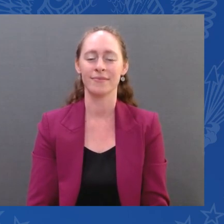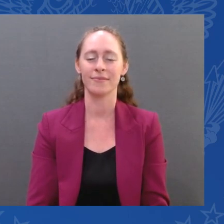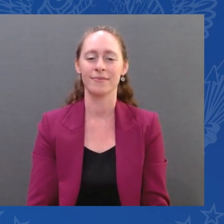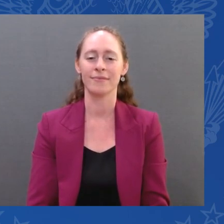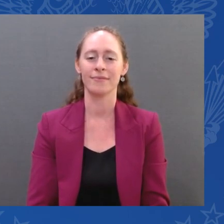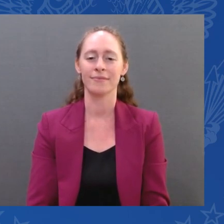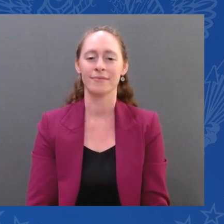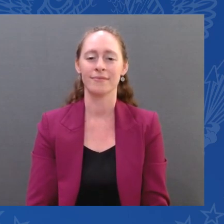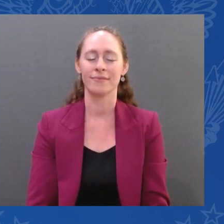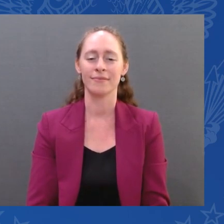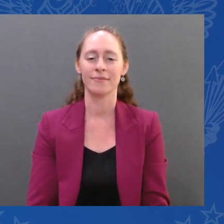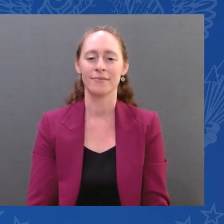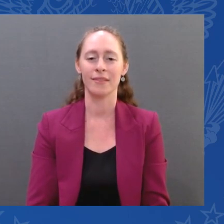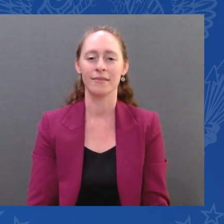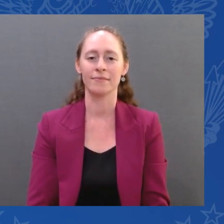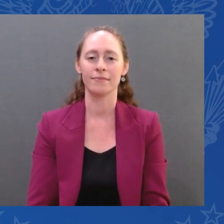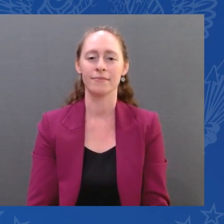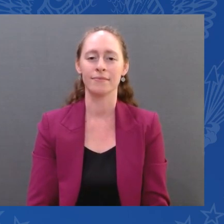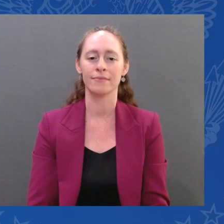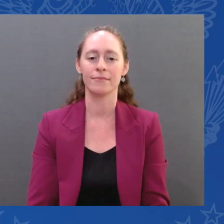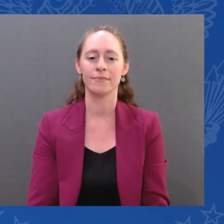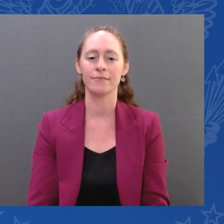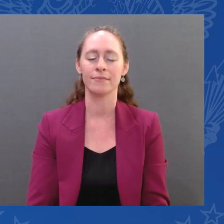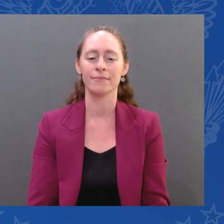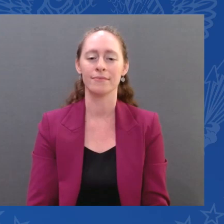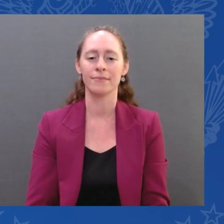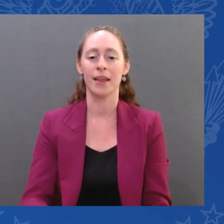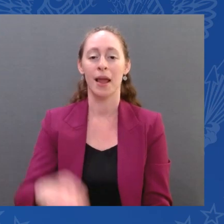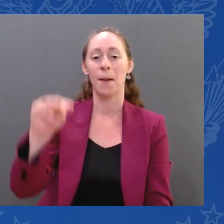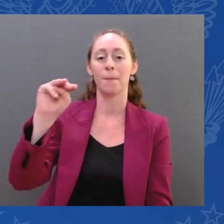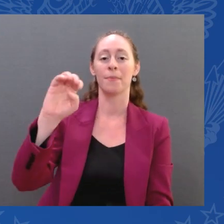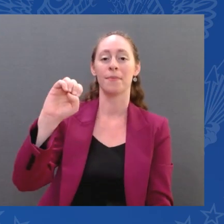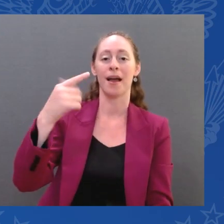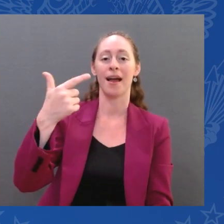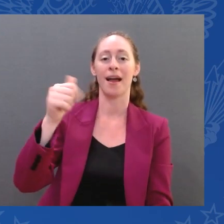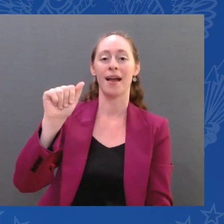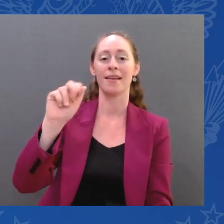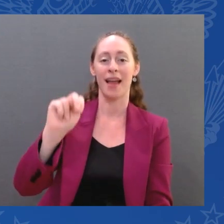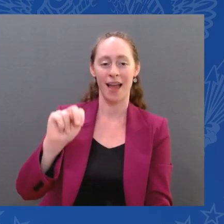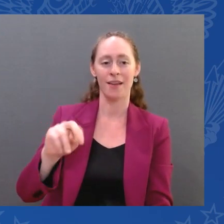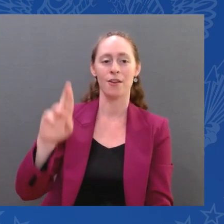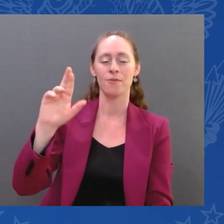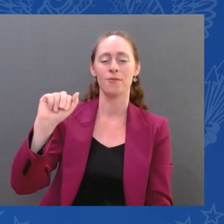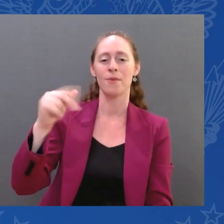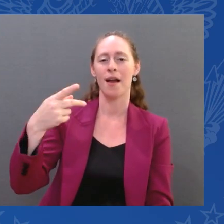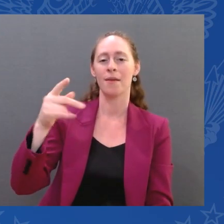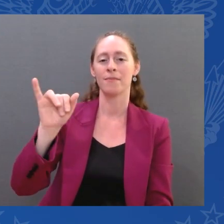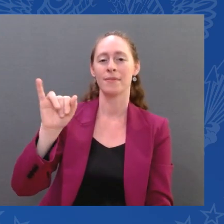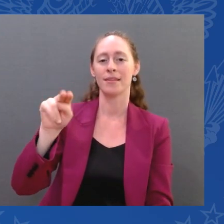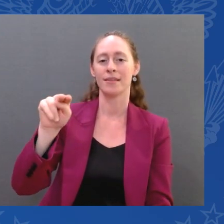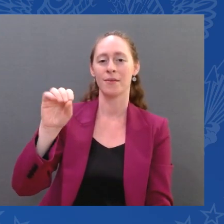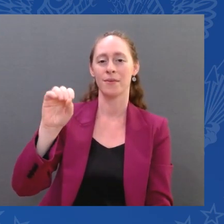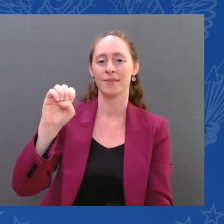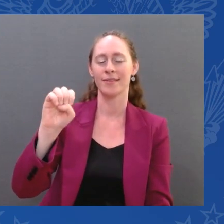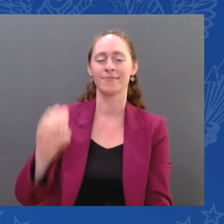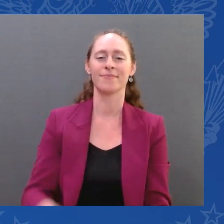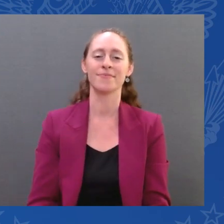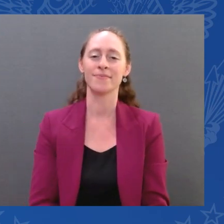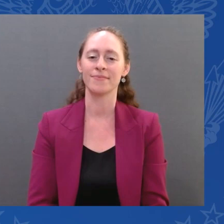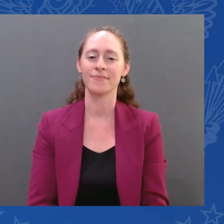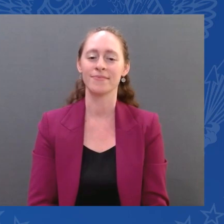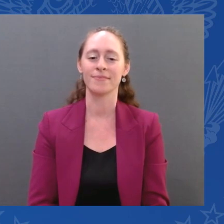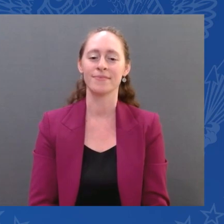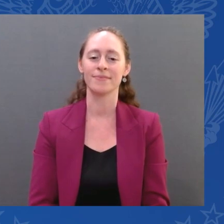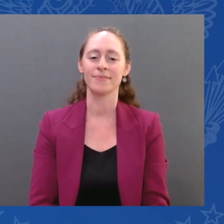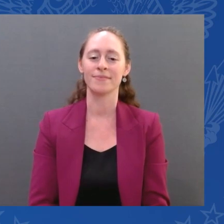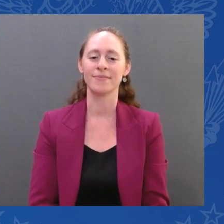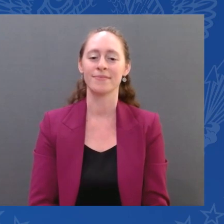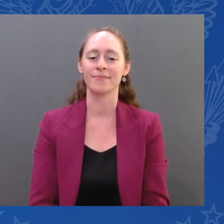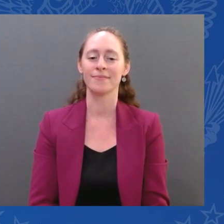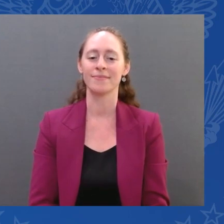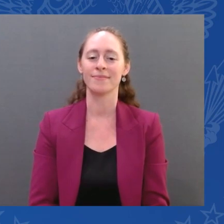Megan Rapinoe.